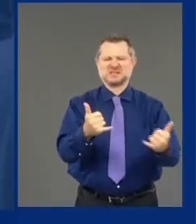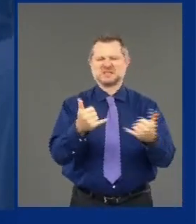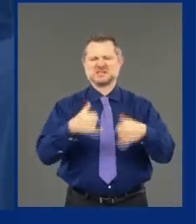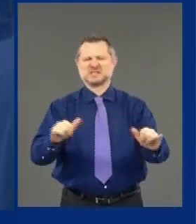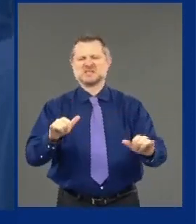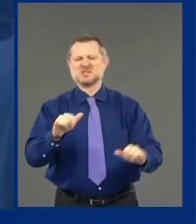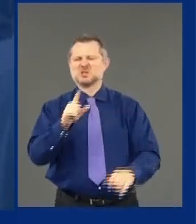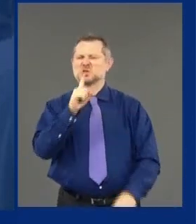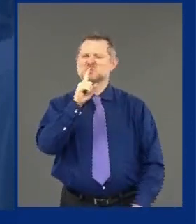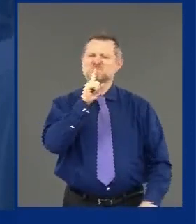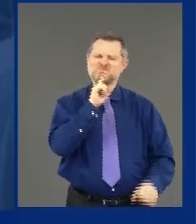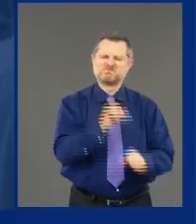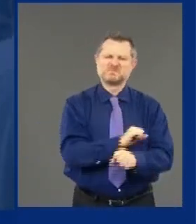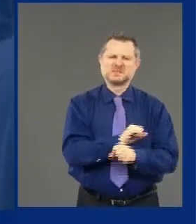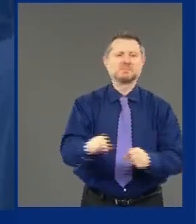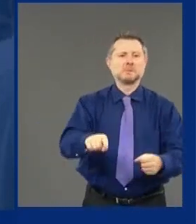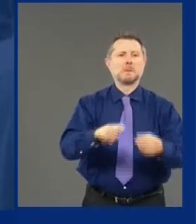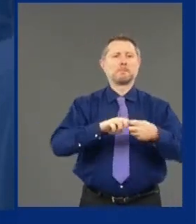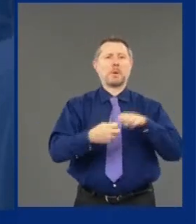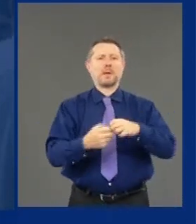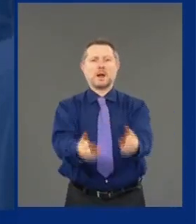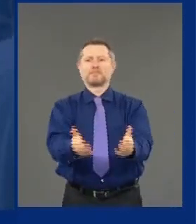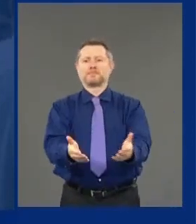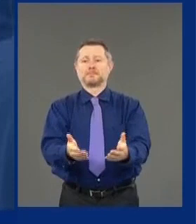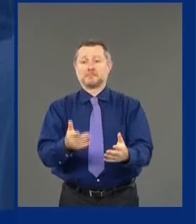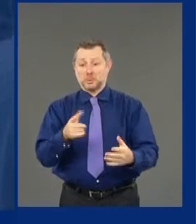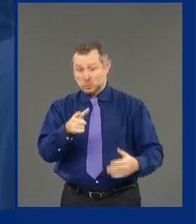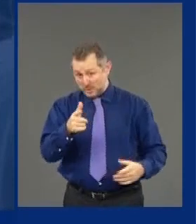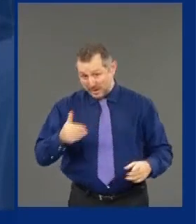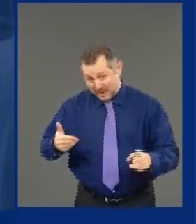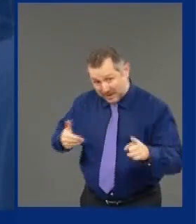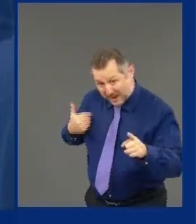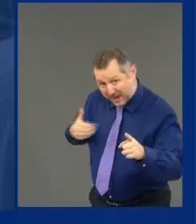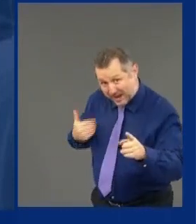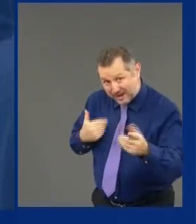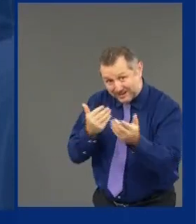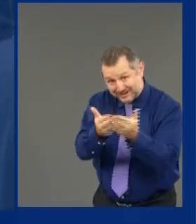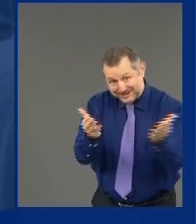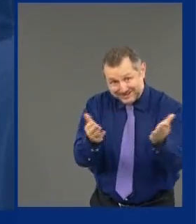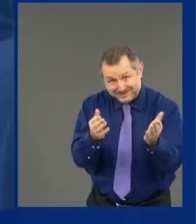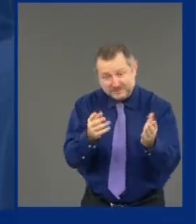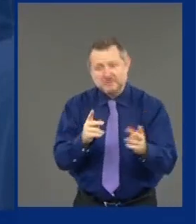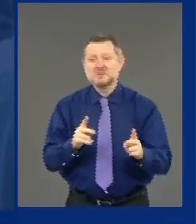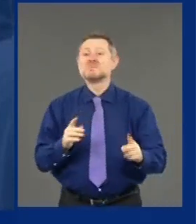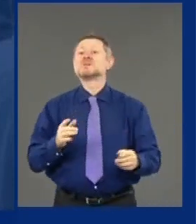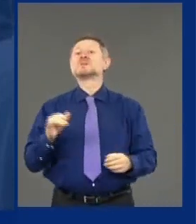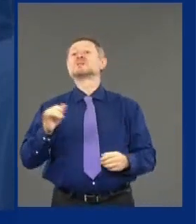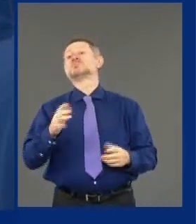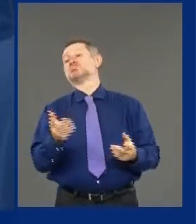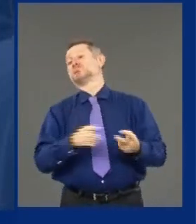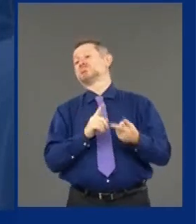I DO IT A MASK, IT DOESN'T DO ANYTHING. I GET WHY THE COMPLIANCE IS SLIPPING BUT IT IS A VERY REAL